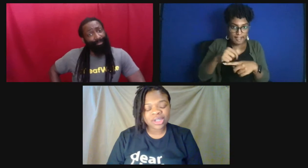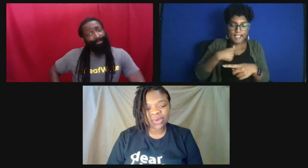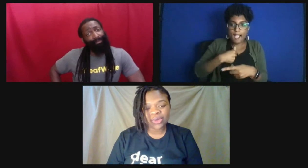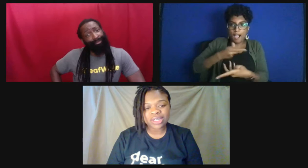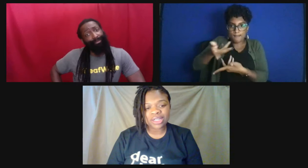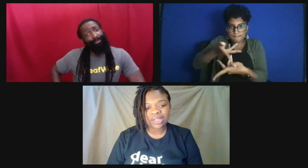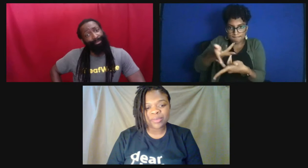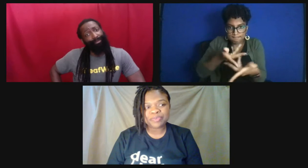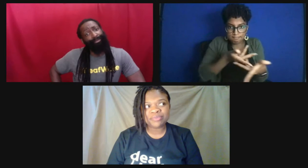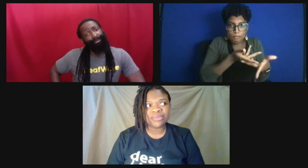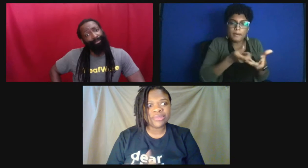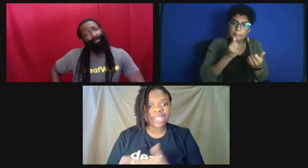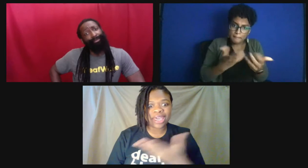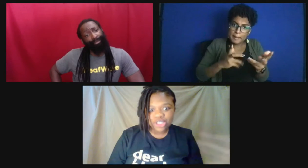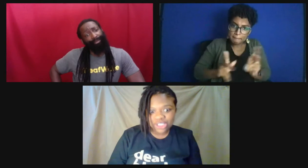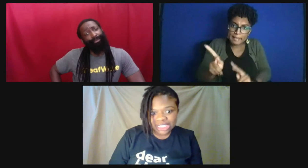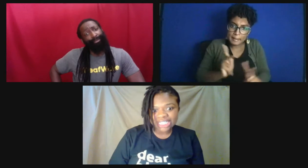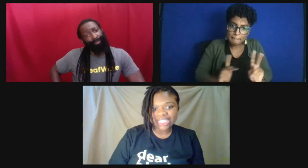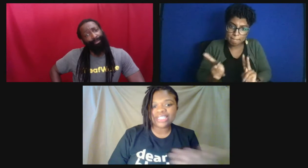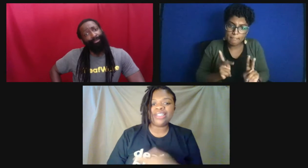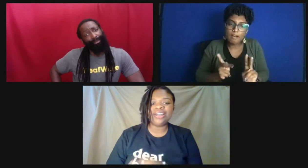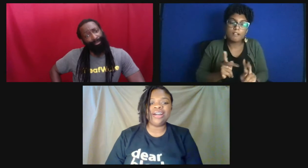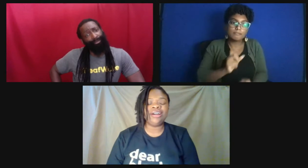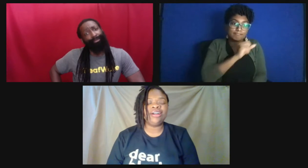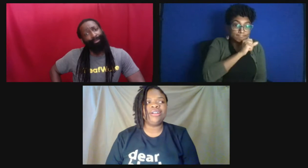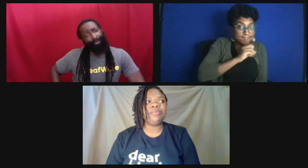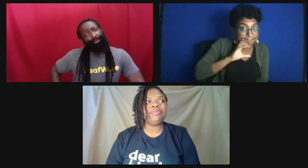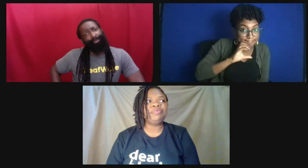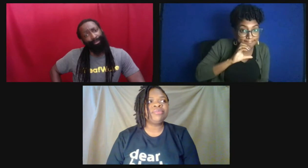you know, the elderly, children,